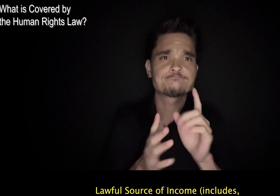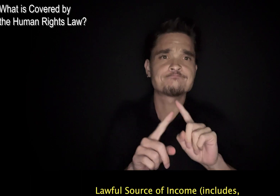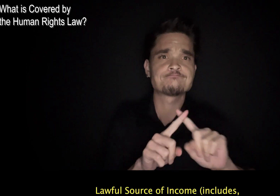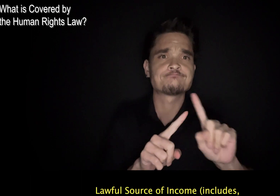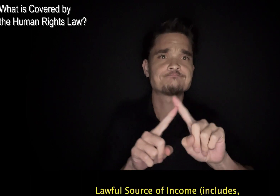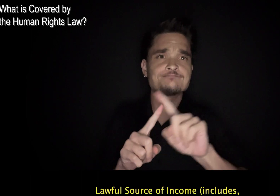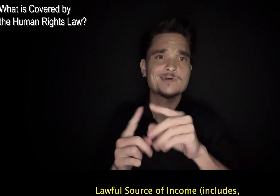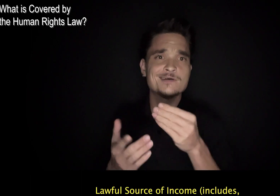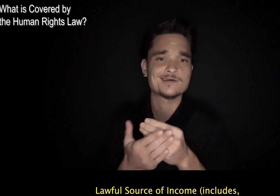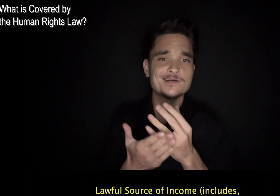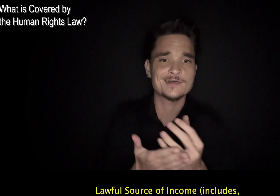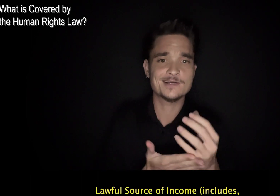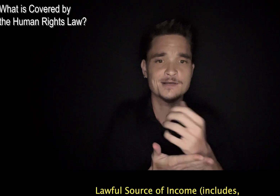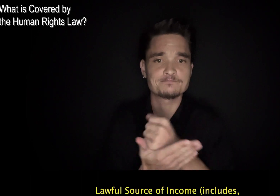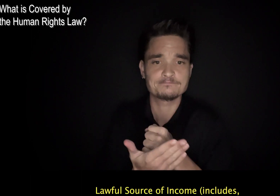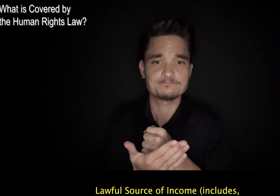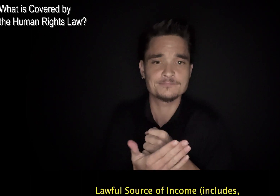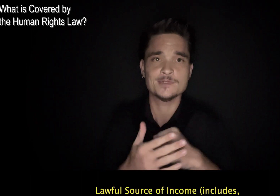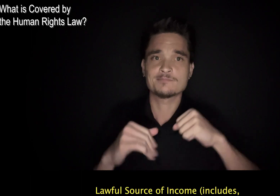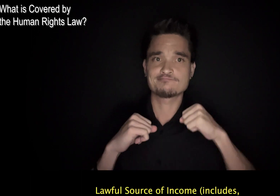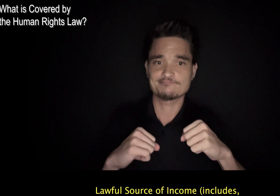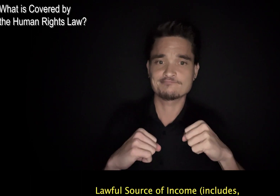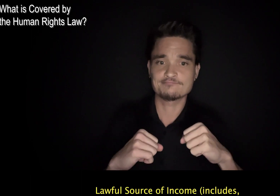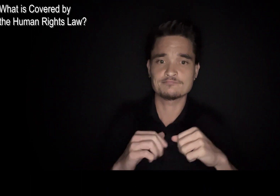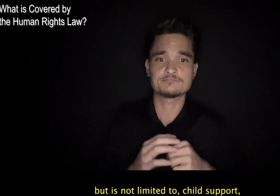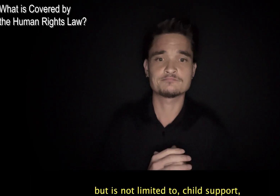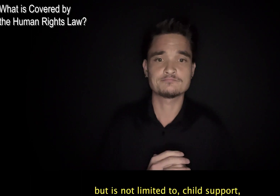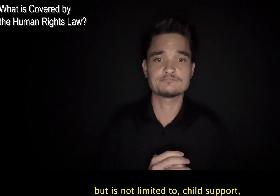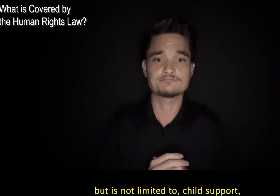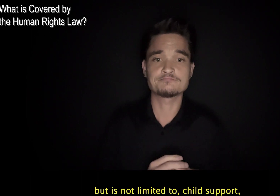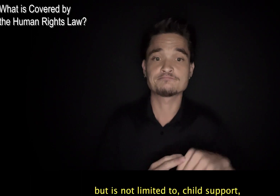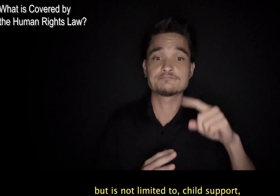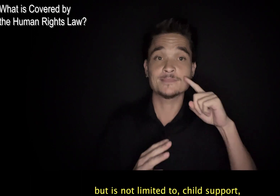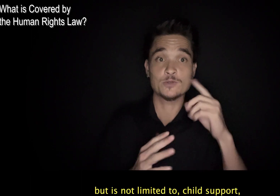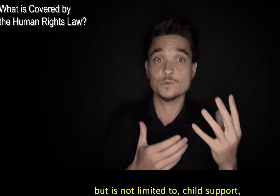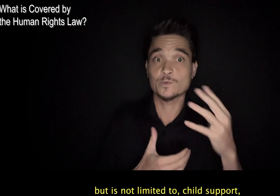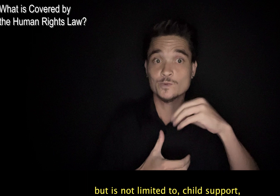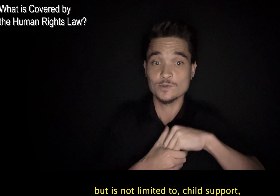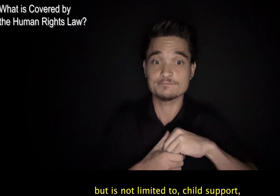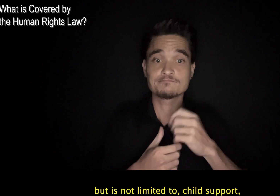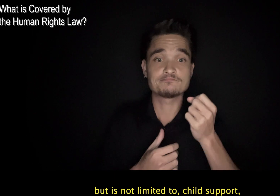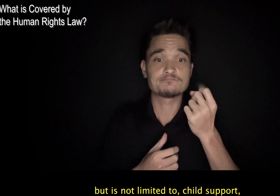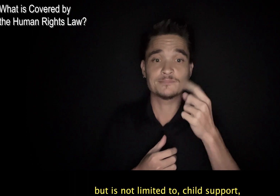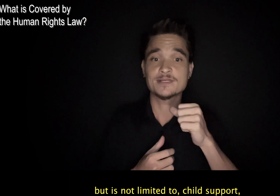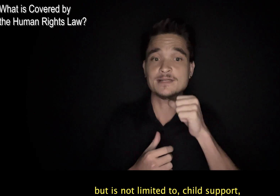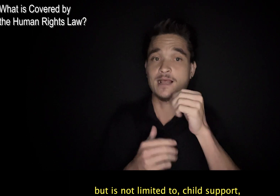Lawful Source of Income (includes, but is not limited to, child support,